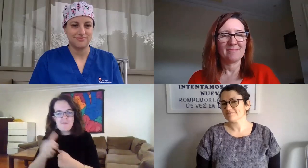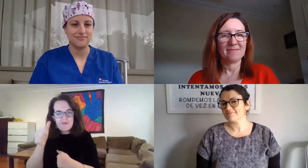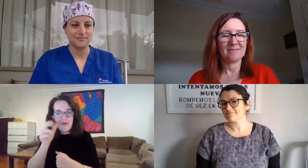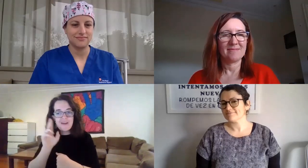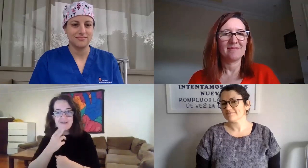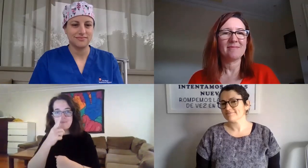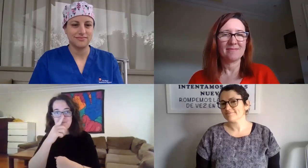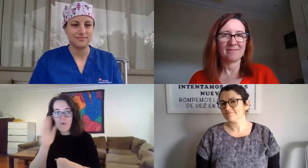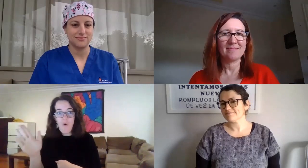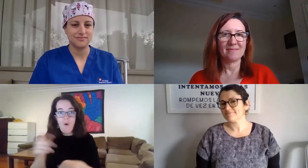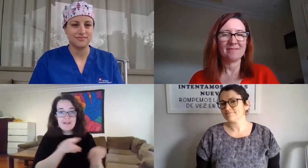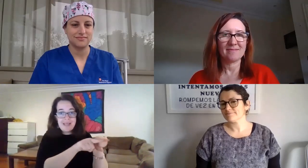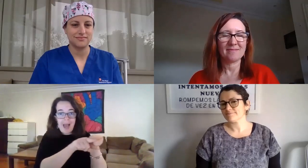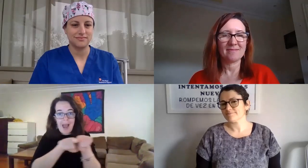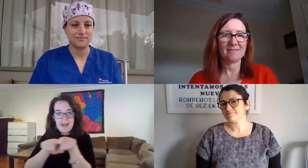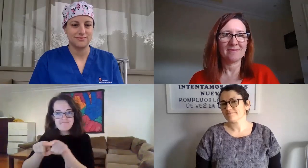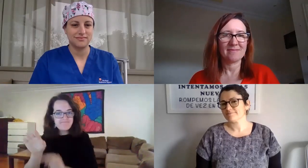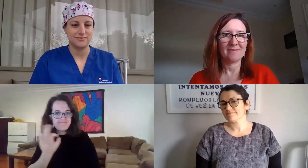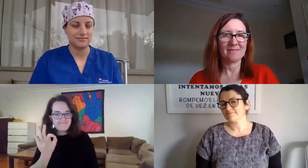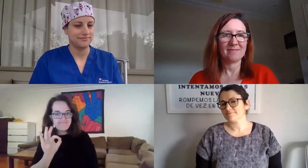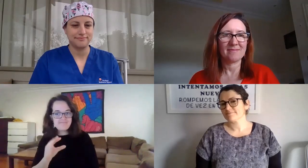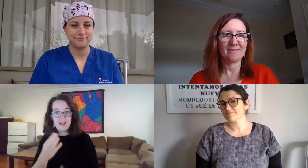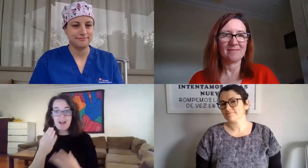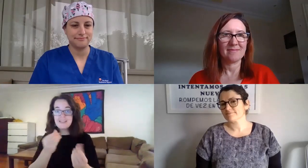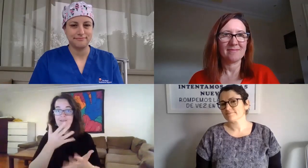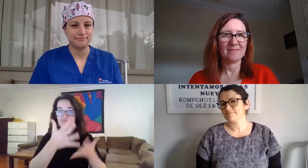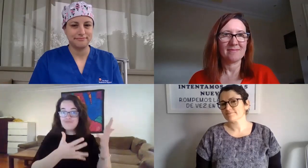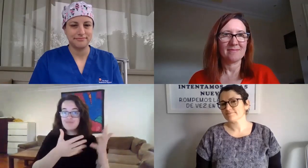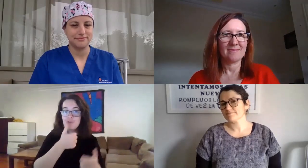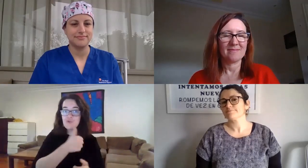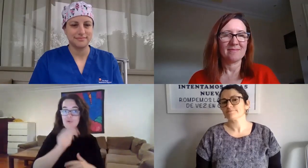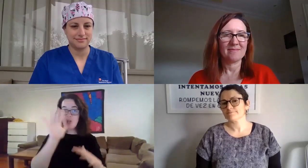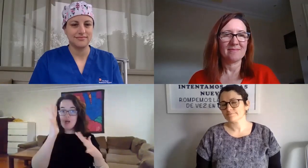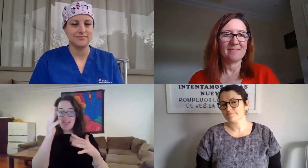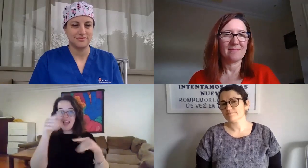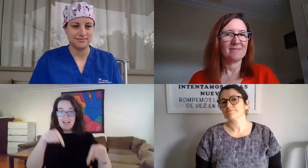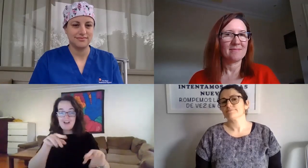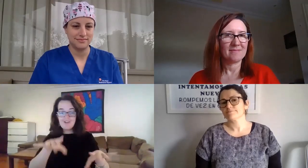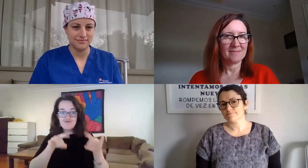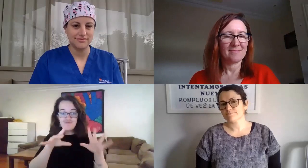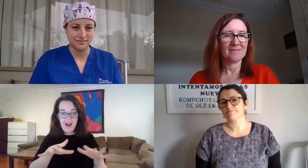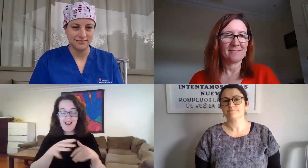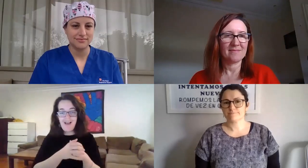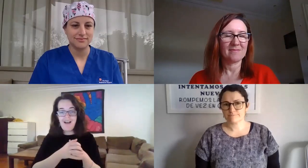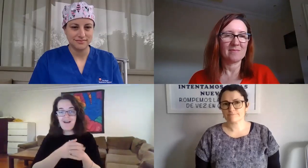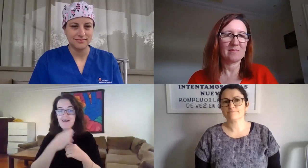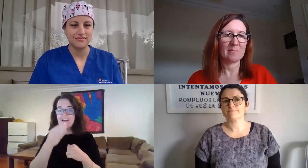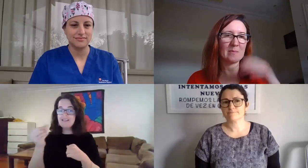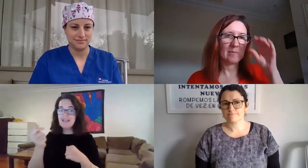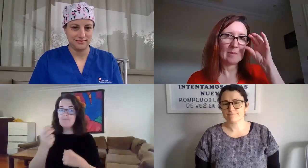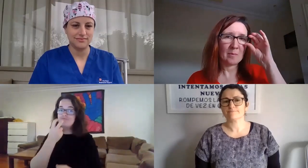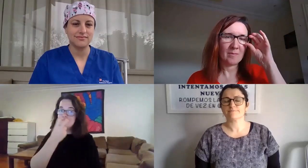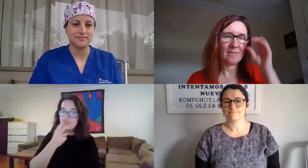we wanna recognize the diversity in our community. We're not all the same um it's wonderful to see a sign